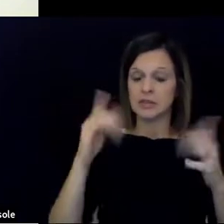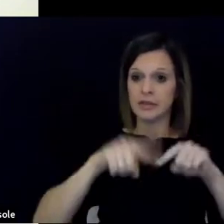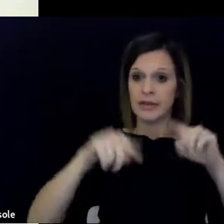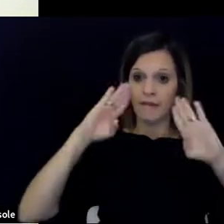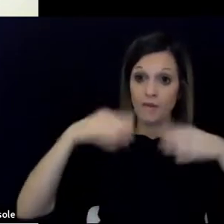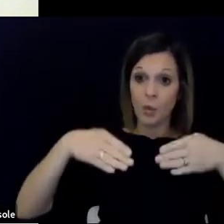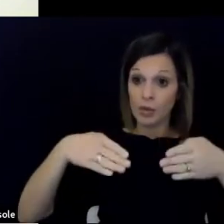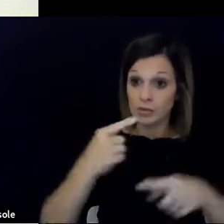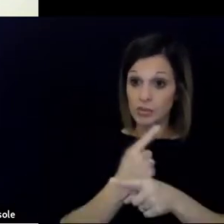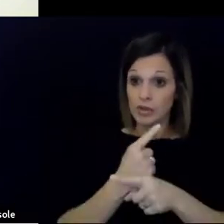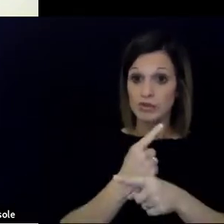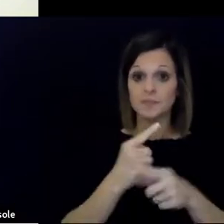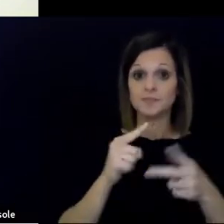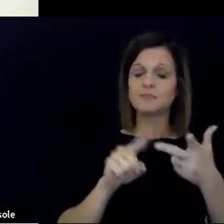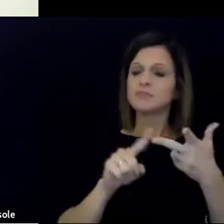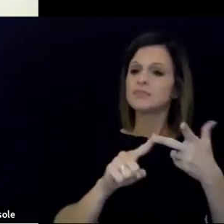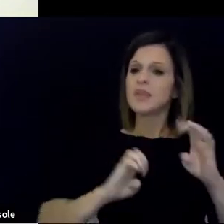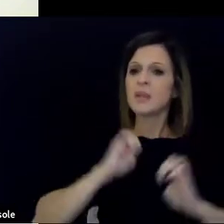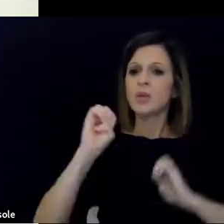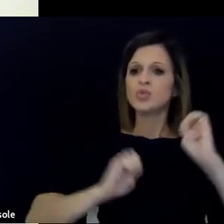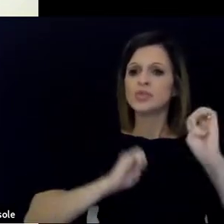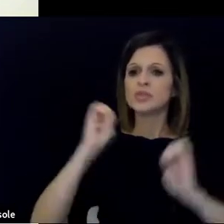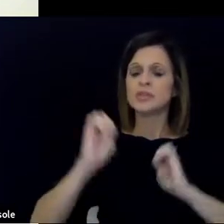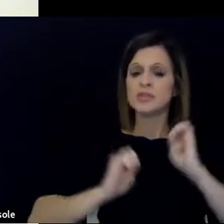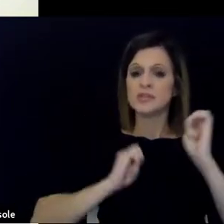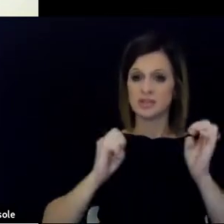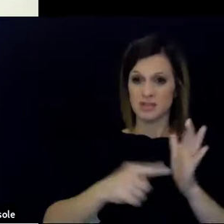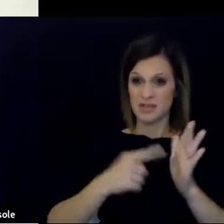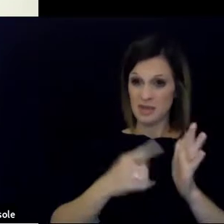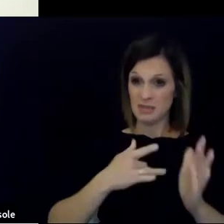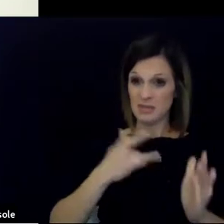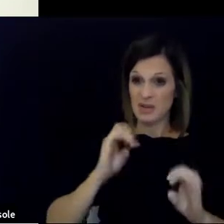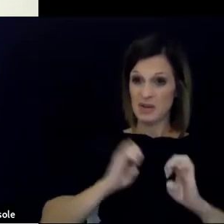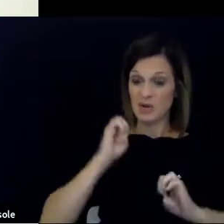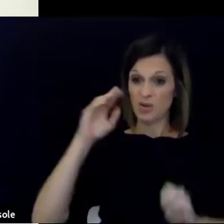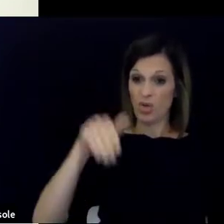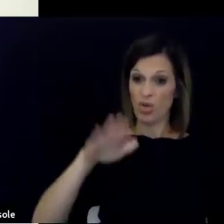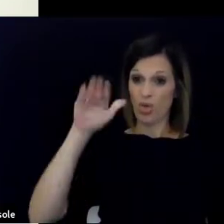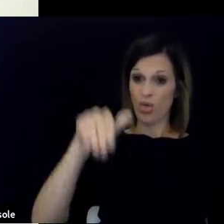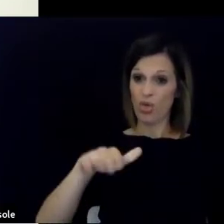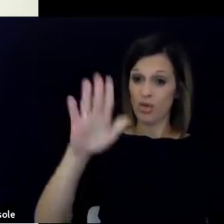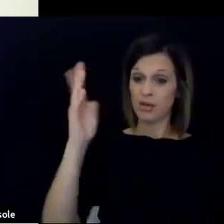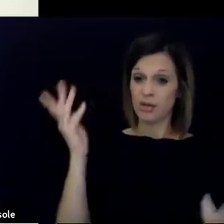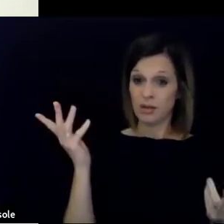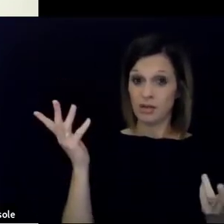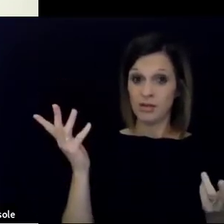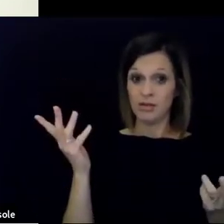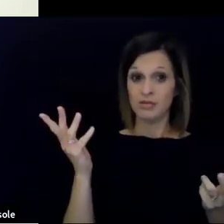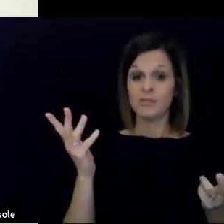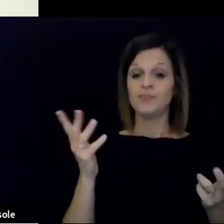How about your emotions? They ever all over the place. Then your physiological states,